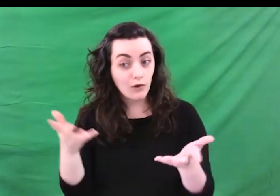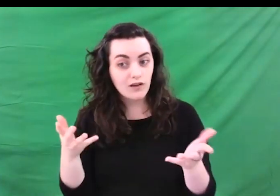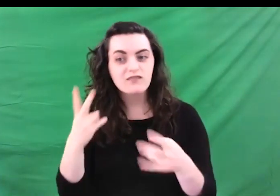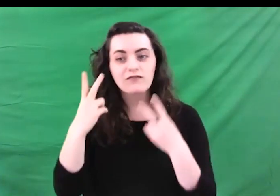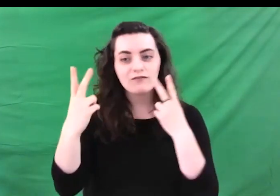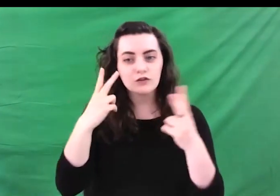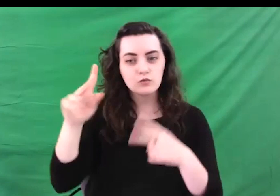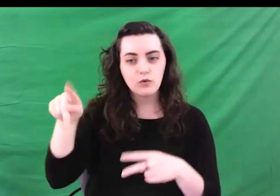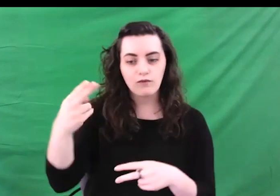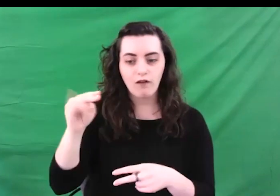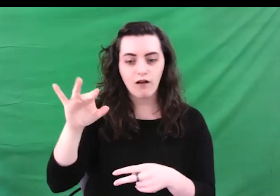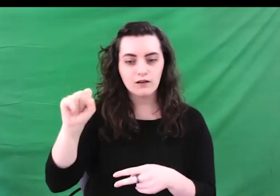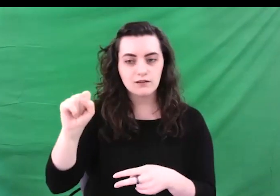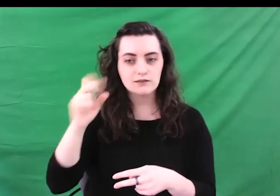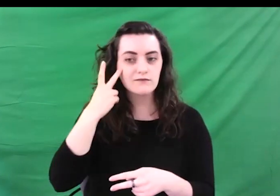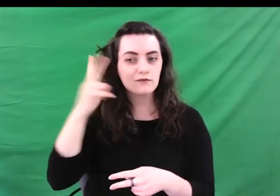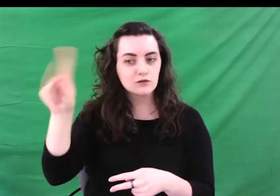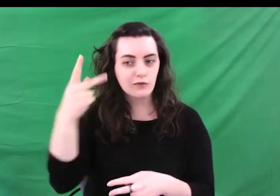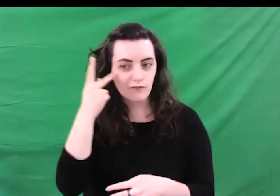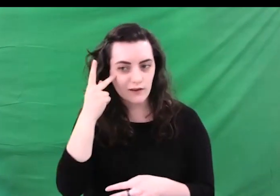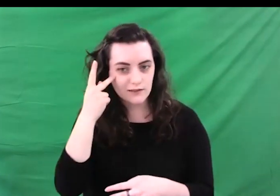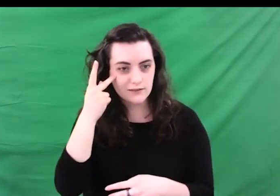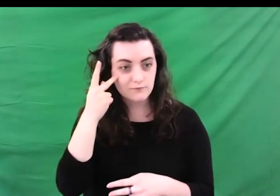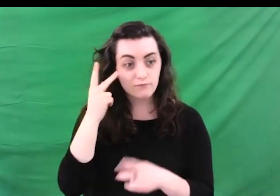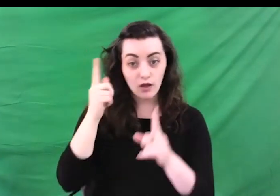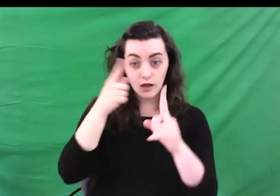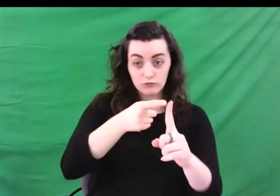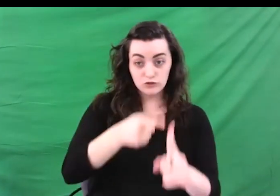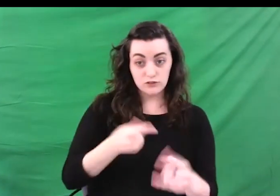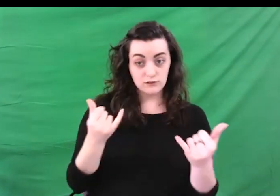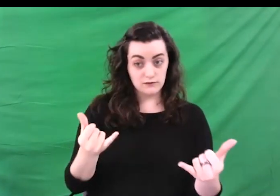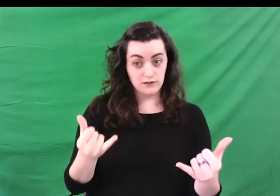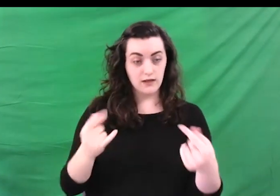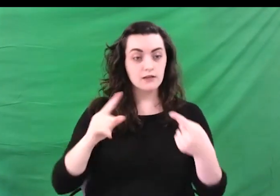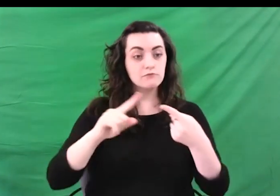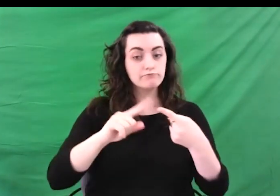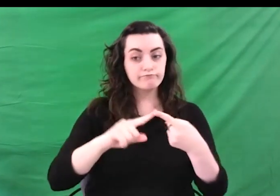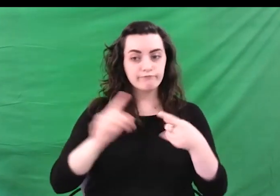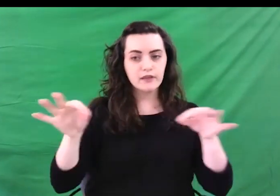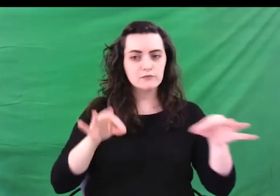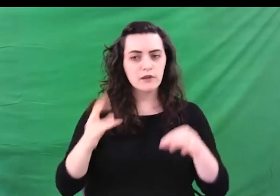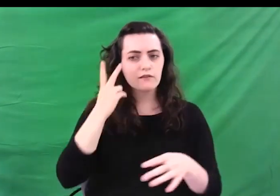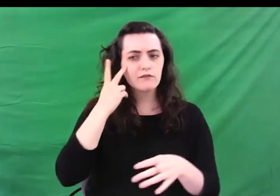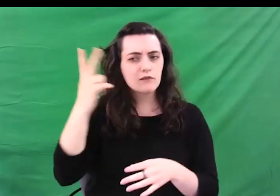Our objectives today. First, to explain what visual phonics is